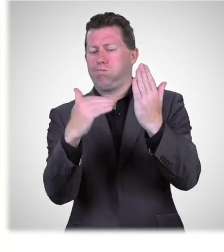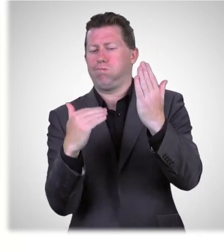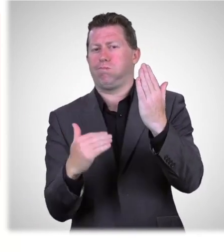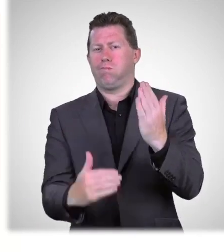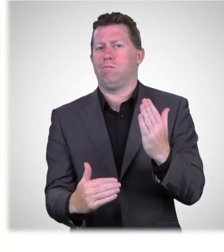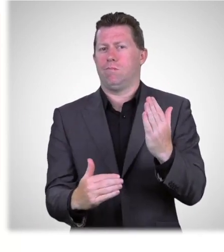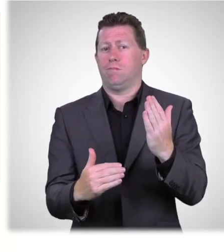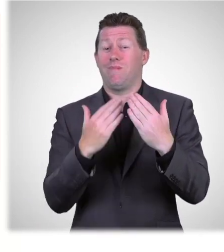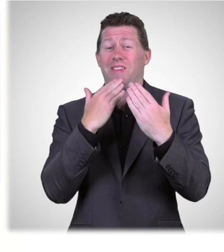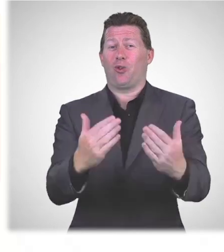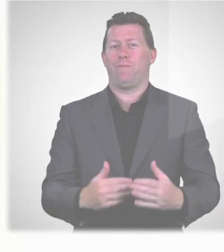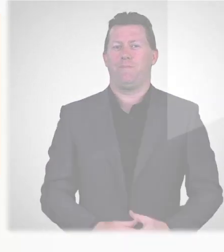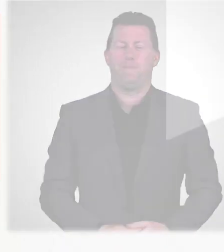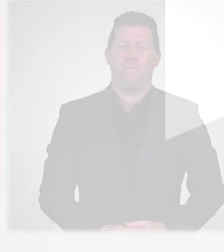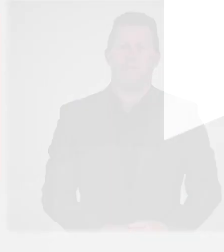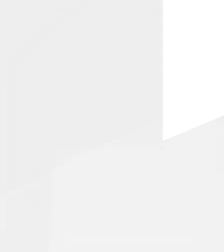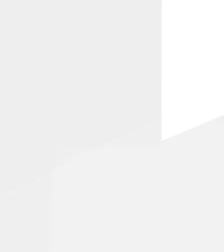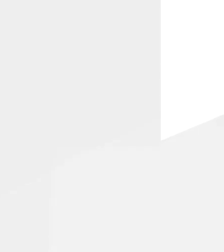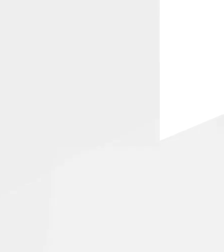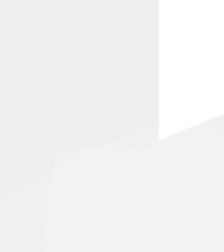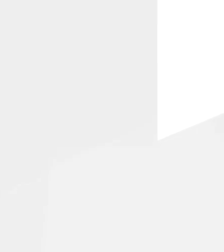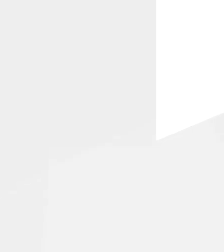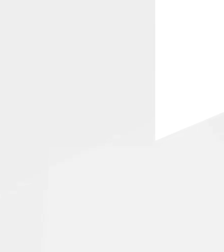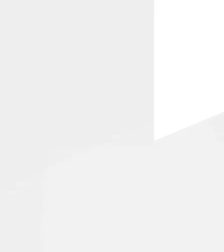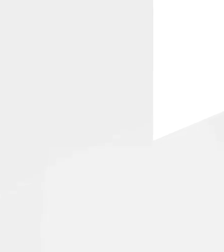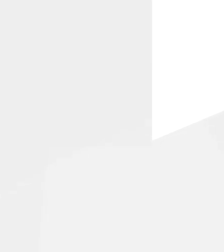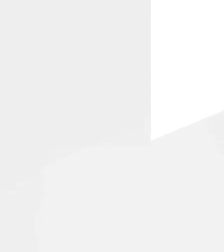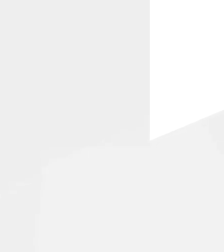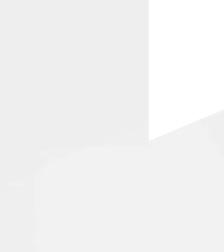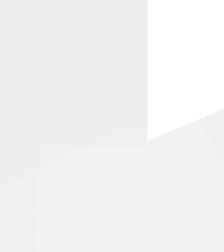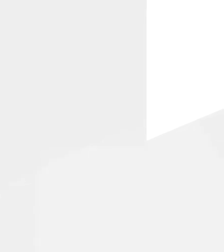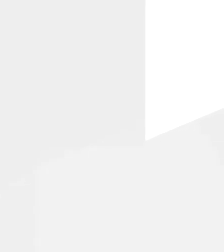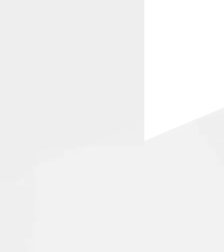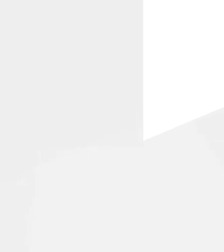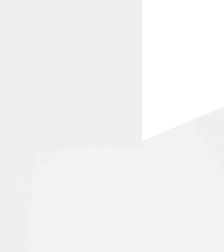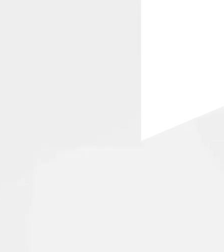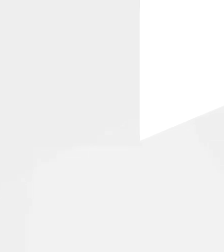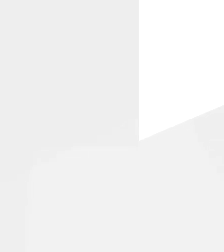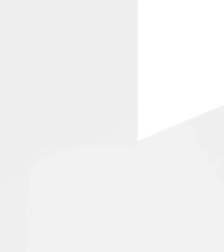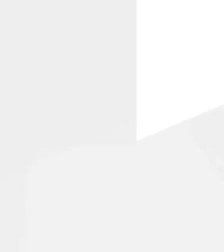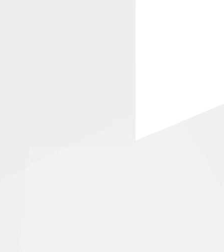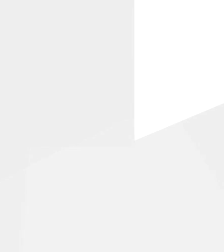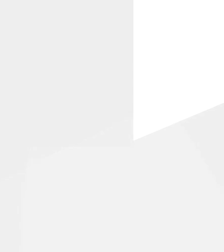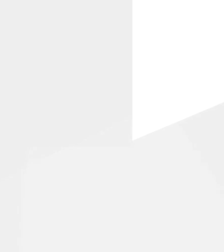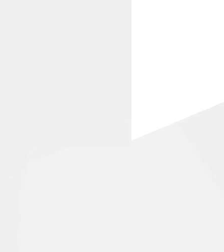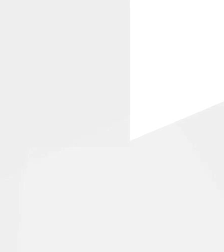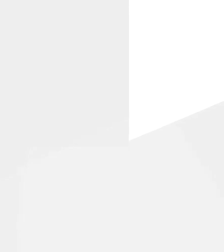Thank you very much. This video was produced for the Universal Design for Learning in Tertiary Education e-learning resource.